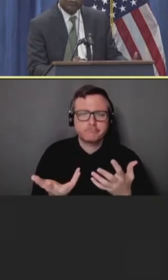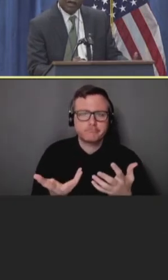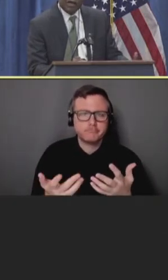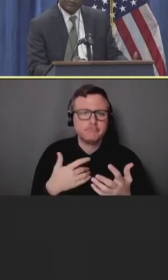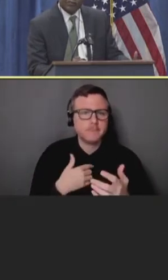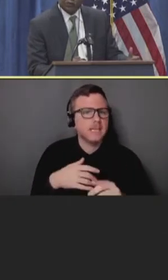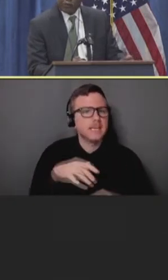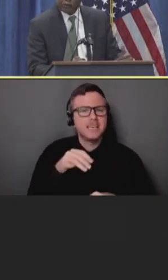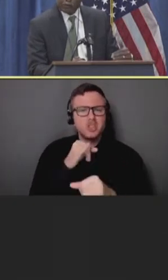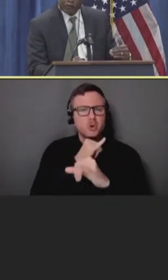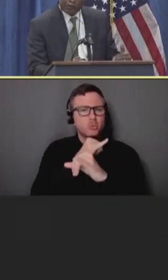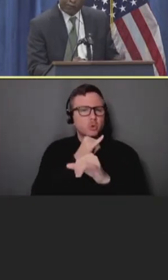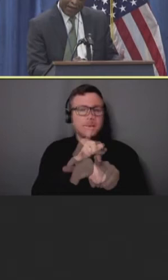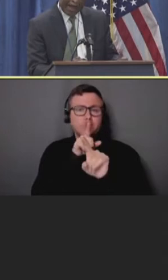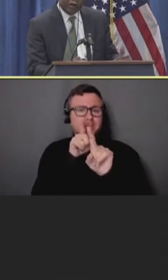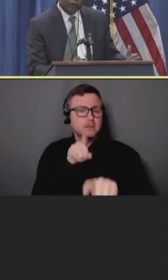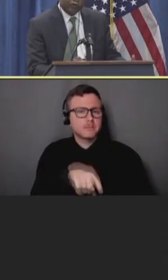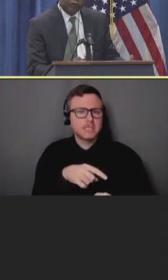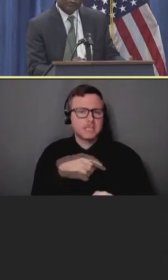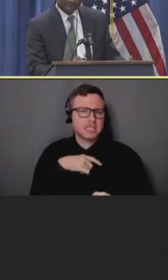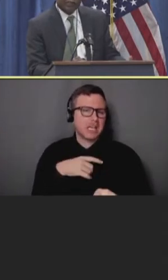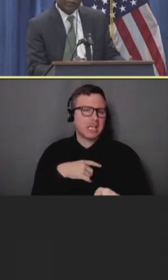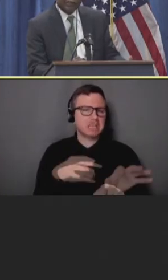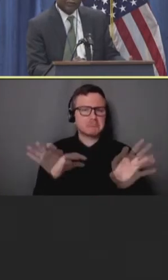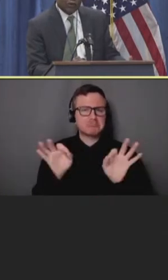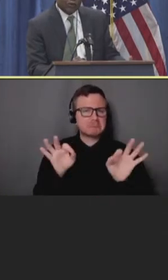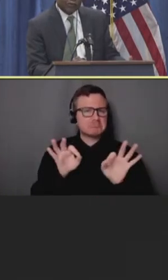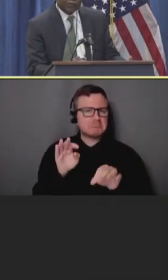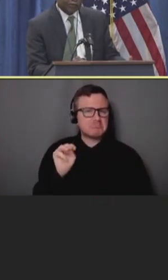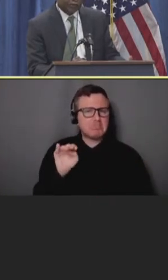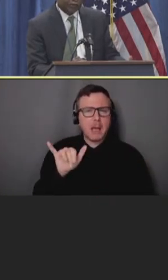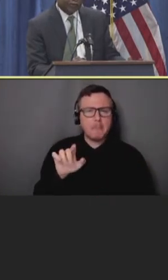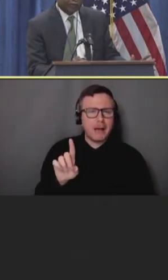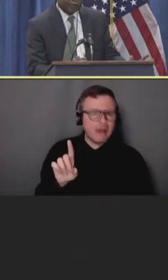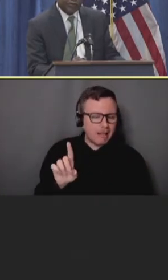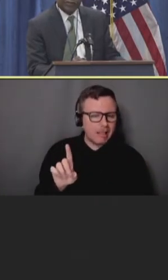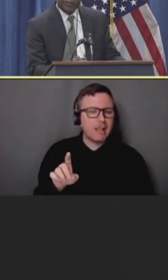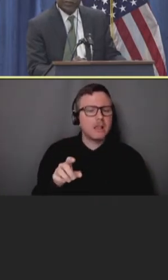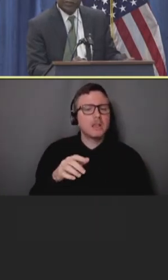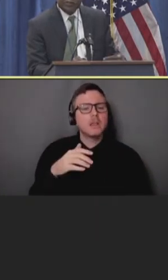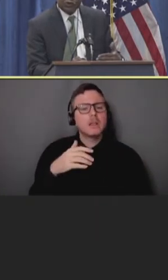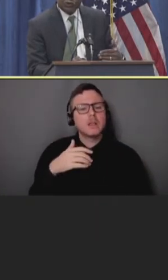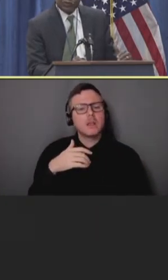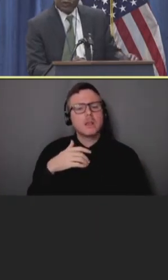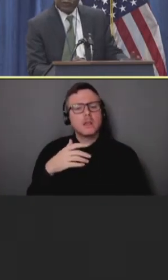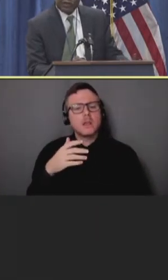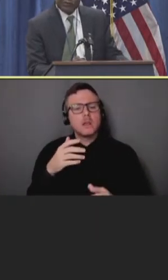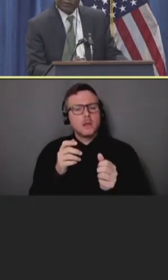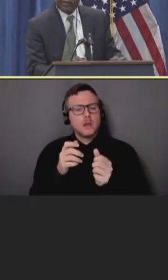response, and so they were milder in regards to their occurrence. And so we saw things like